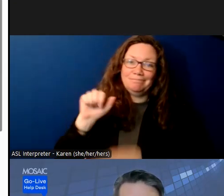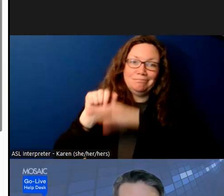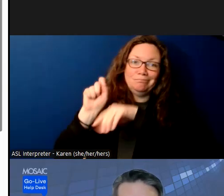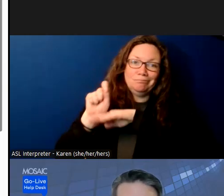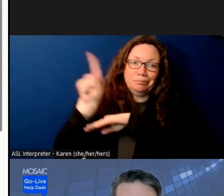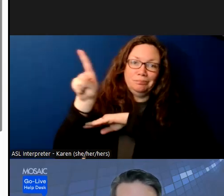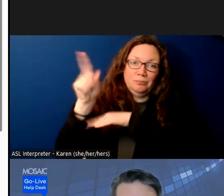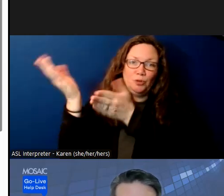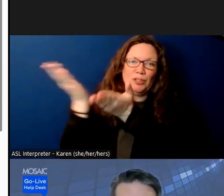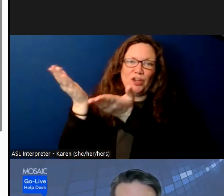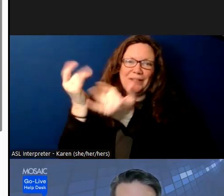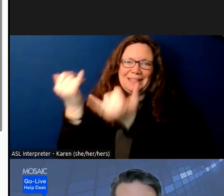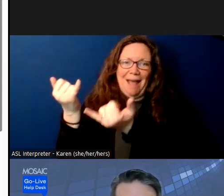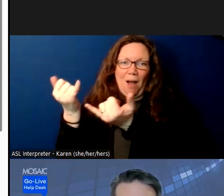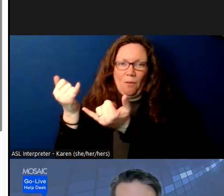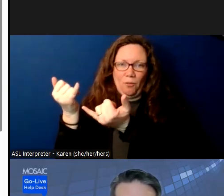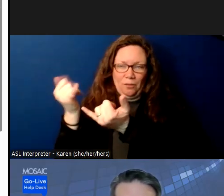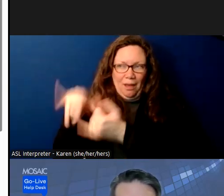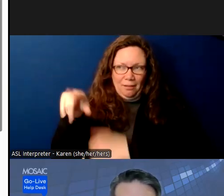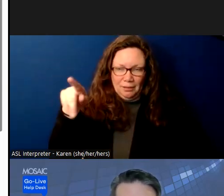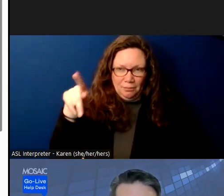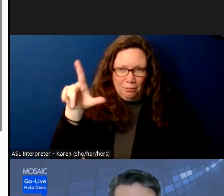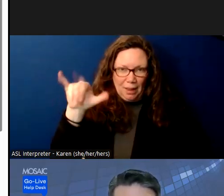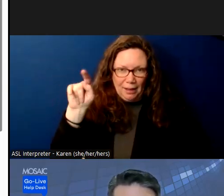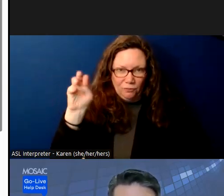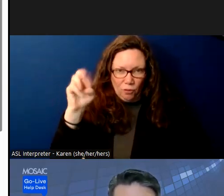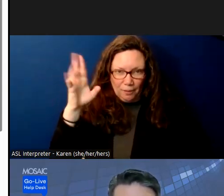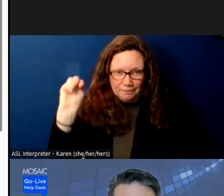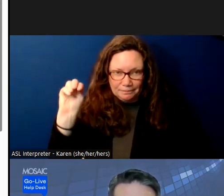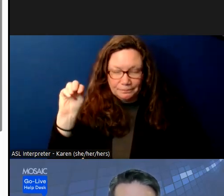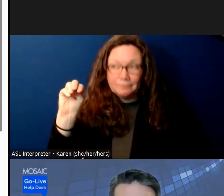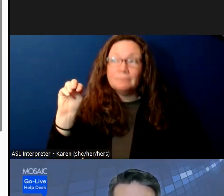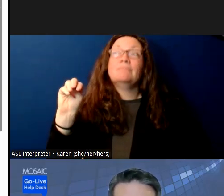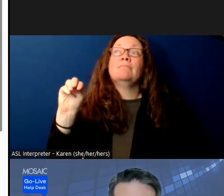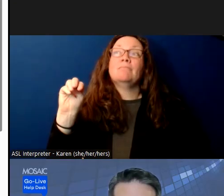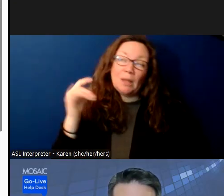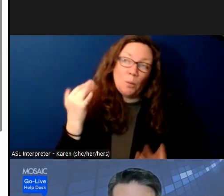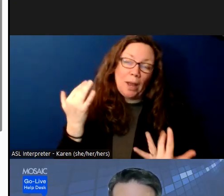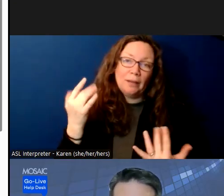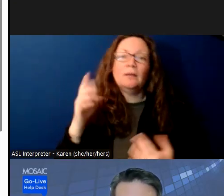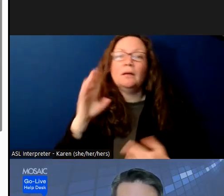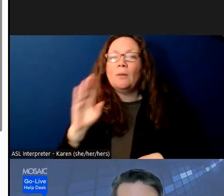I can wait to hear back. And I will get notifications through my email address.